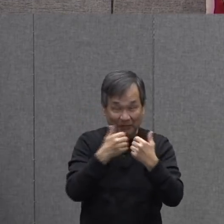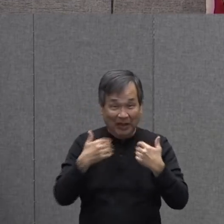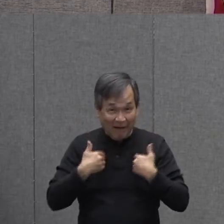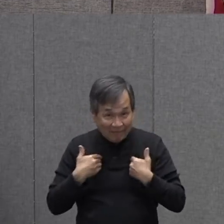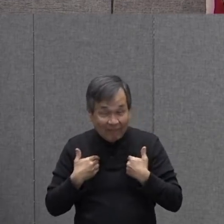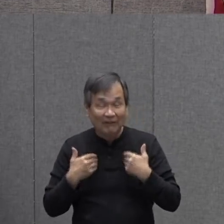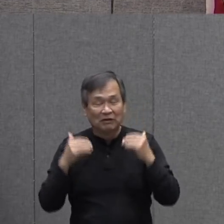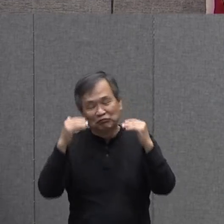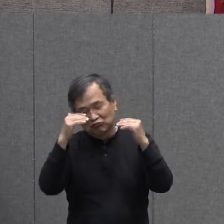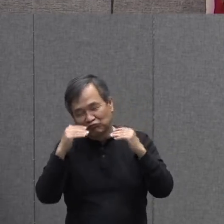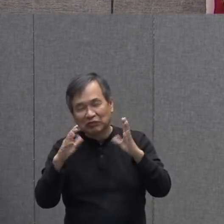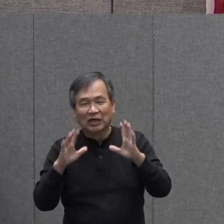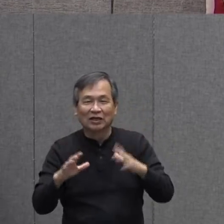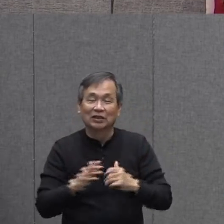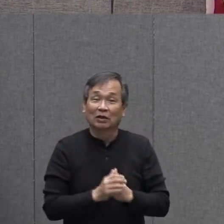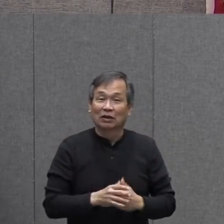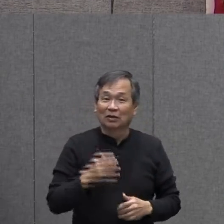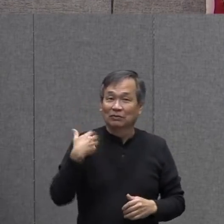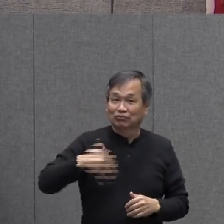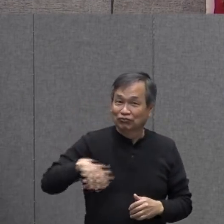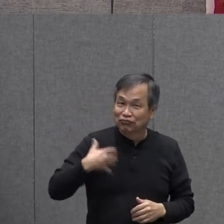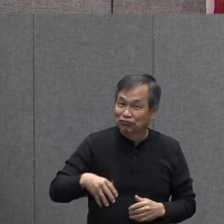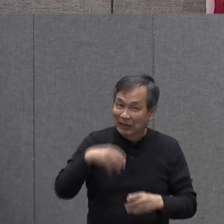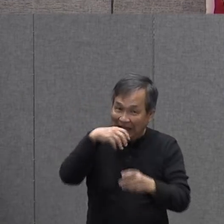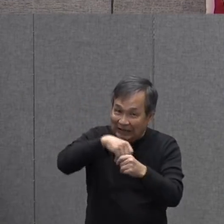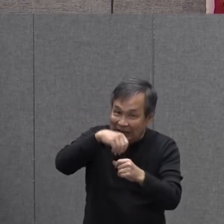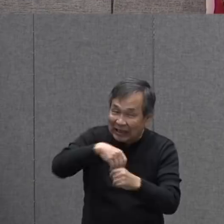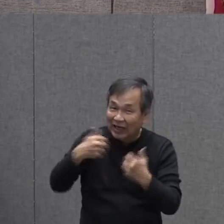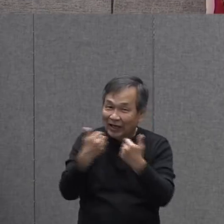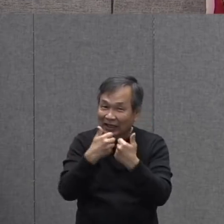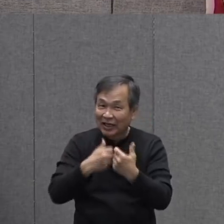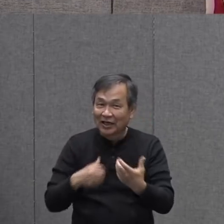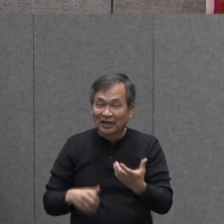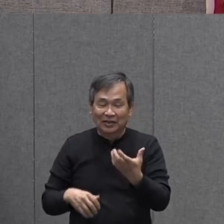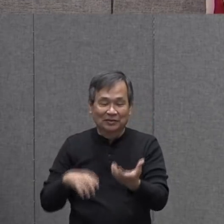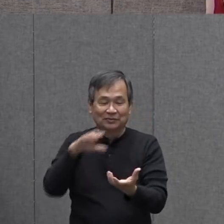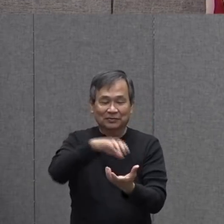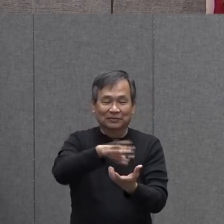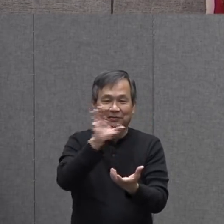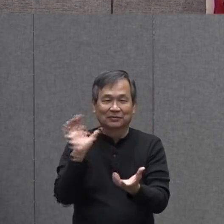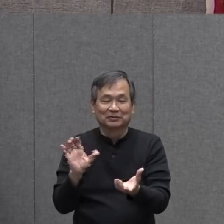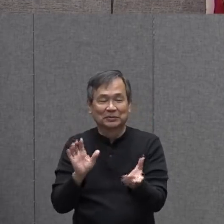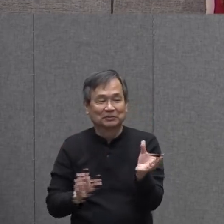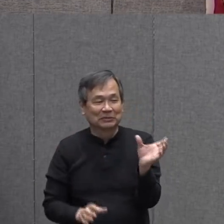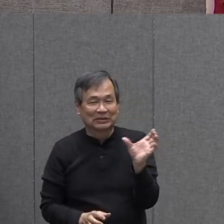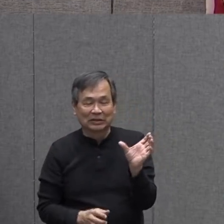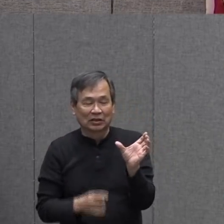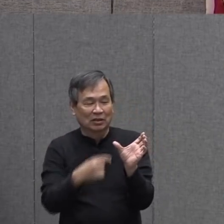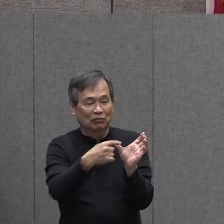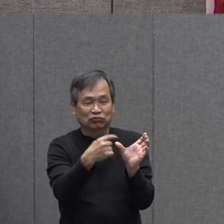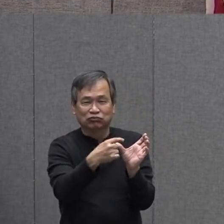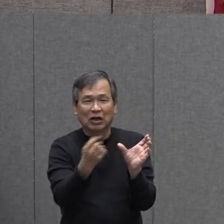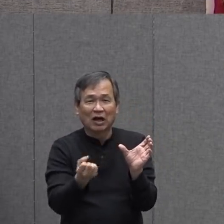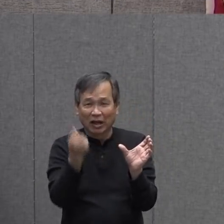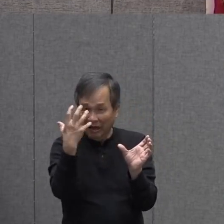So this is what the inside of this game look like. And I saw a lot of different parts, some electrical pieces in here.